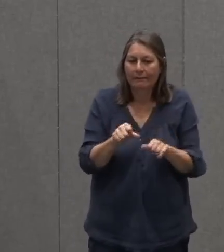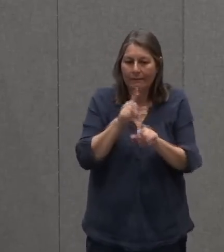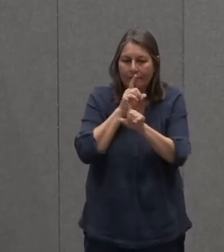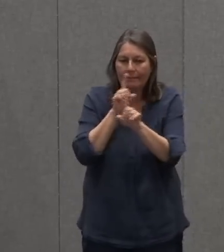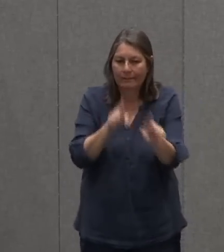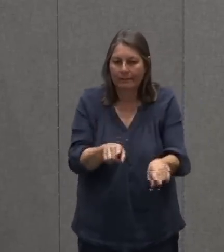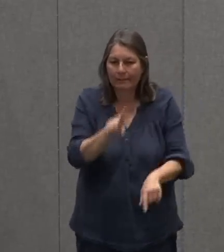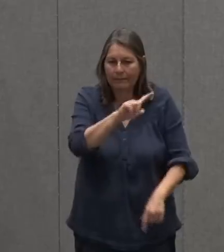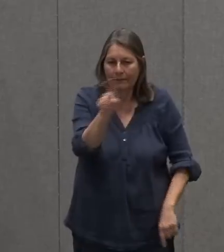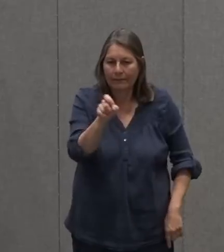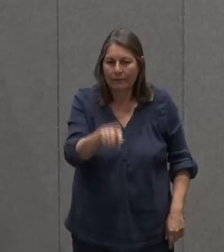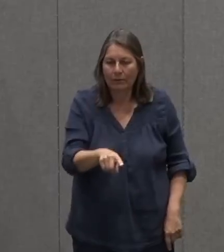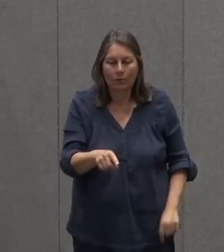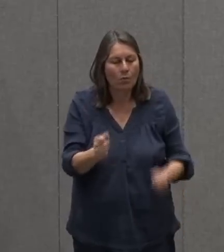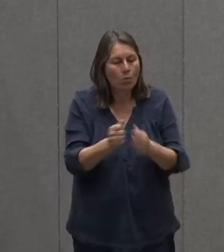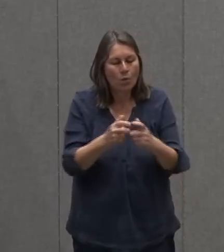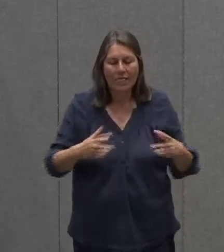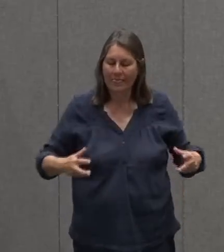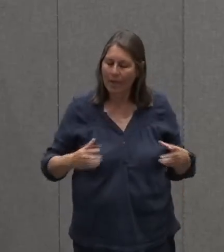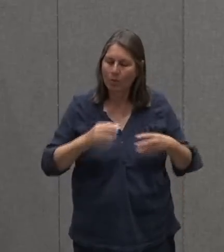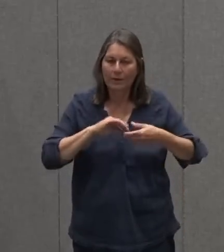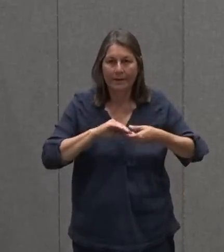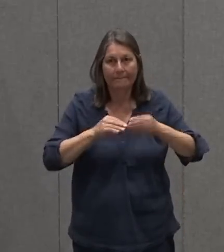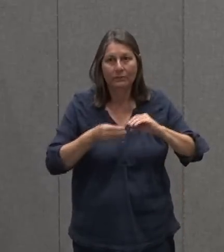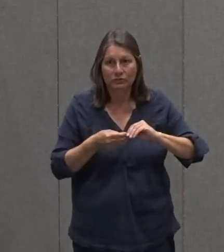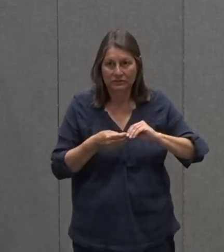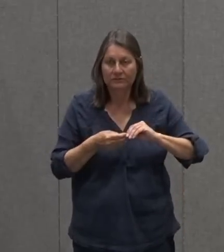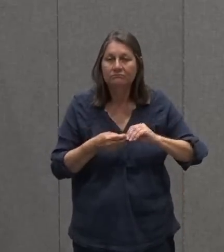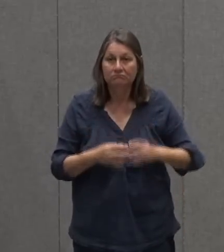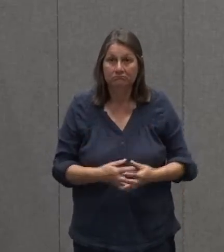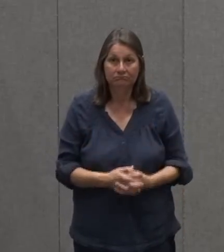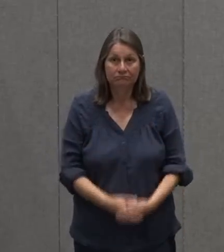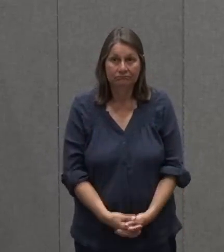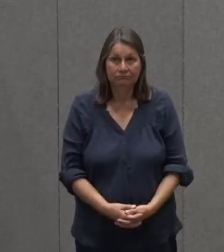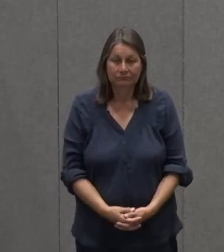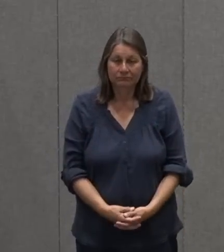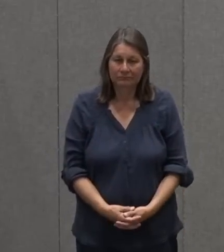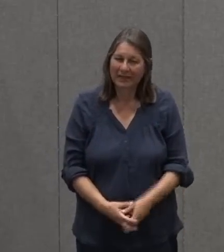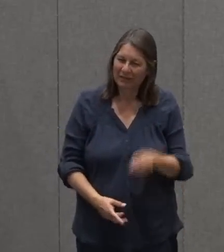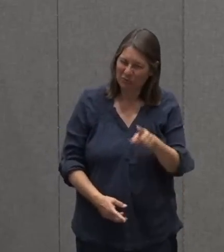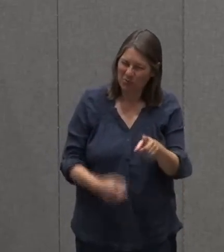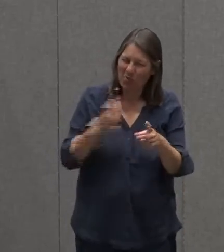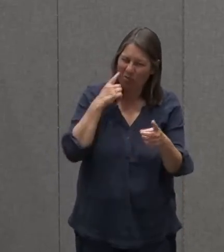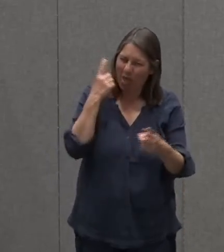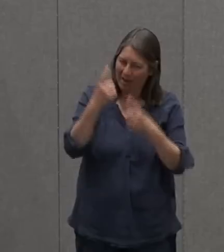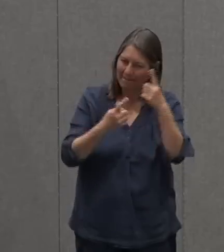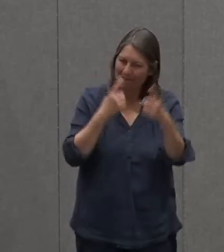without having any numbers at all. Have you ever thought about doing a problem